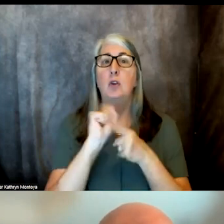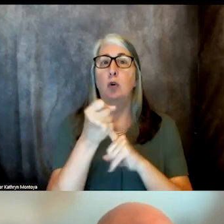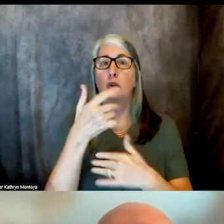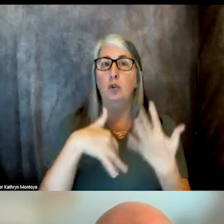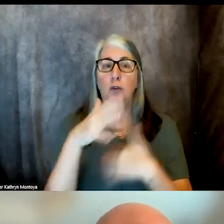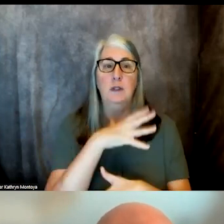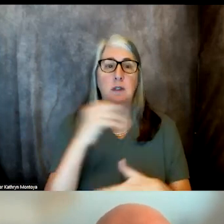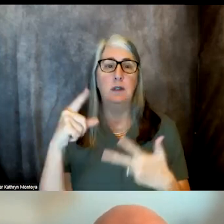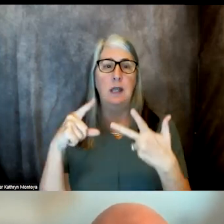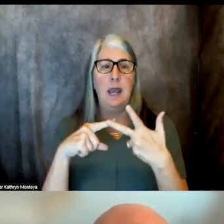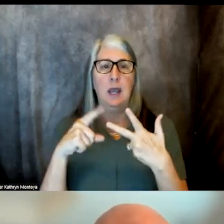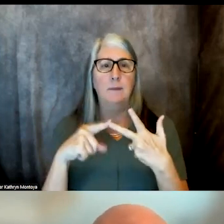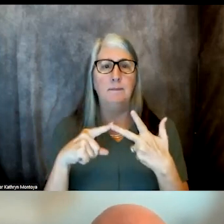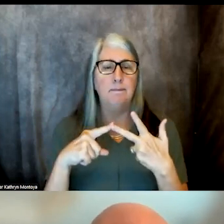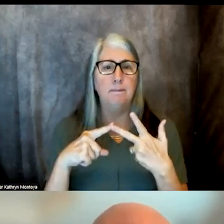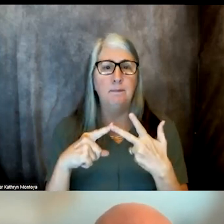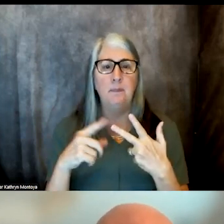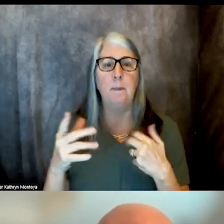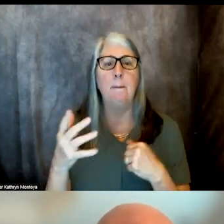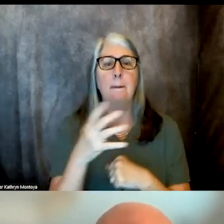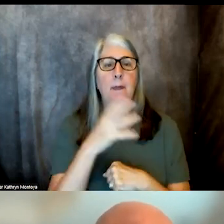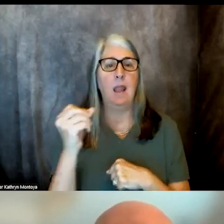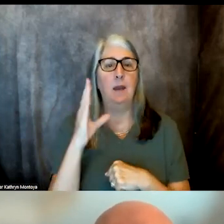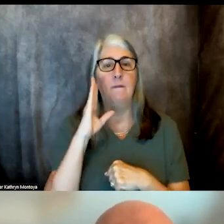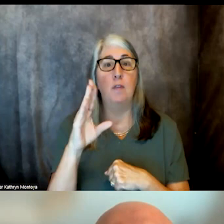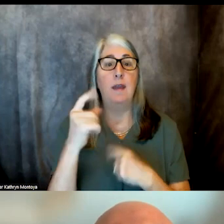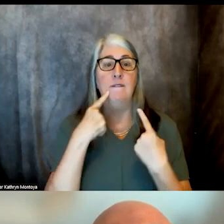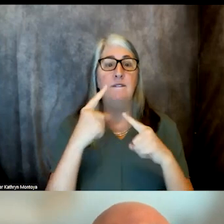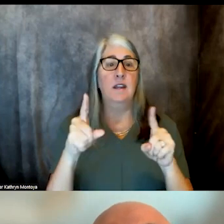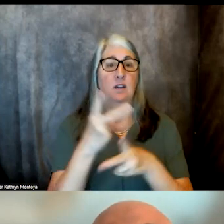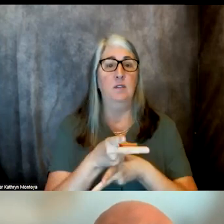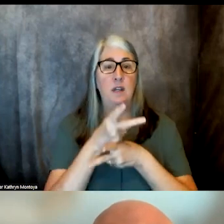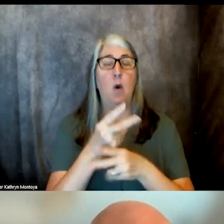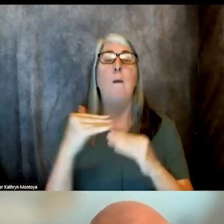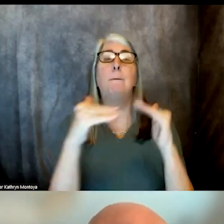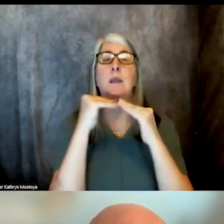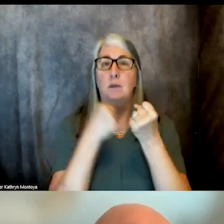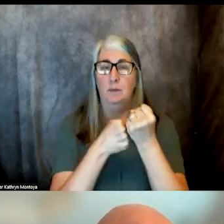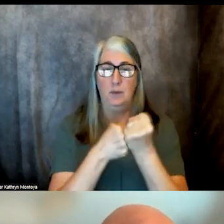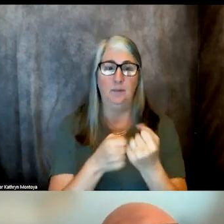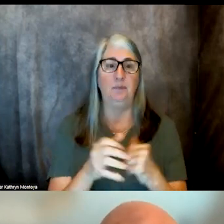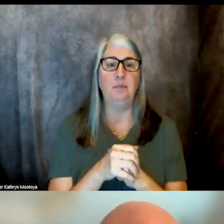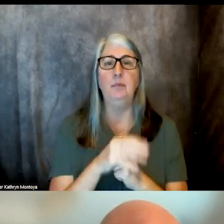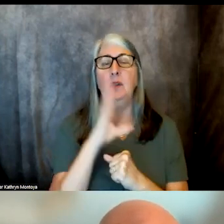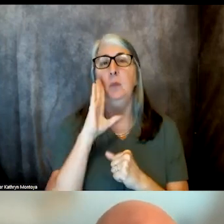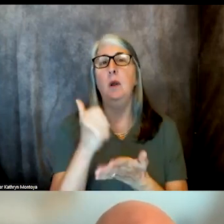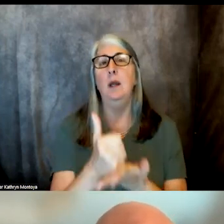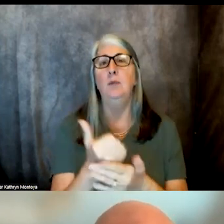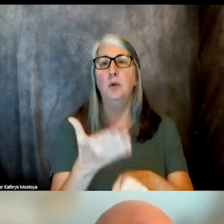BRING PROVIDING TIMELY AND ACCESSIBLE CARE, THE BEHAVIORAL HEALTH CRISIS CONTINUUM IMPROVES THE OUTCOMES AND QUALITY OF LIFE FOR